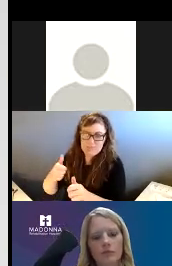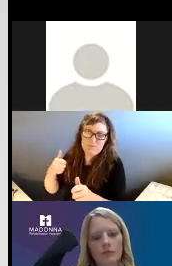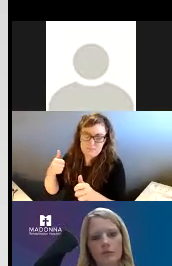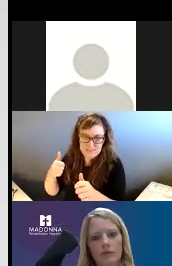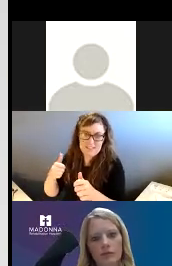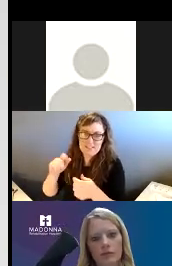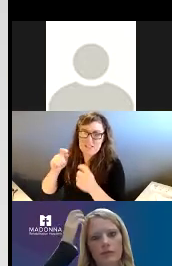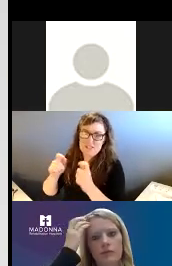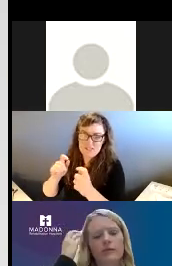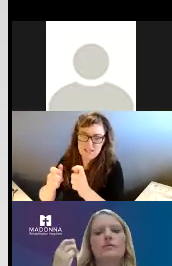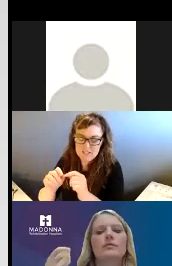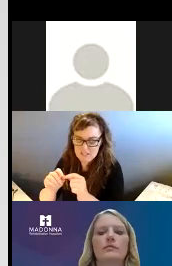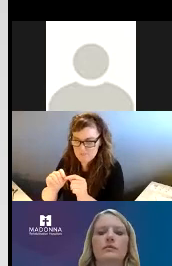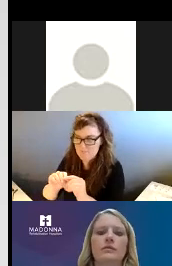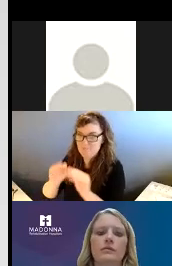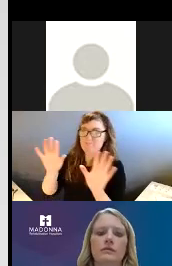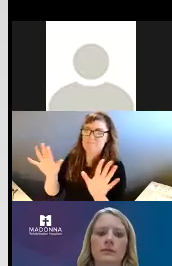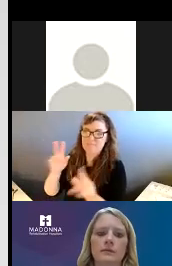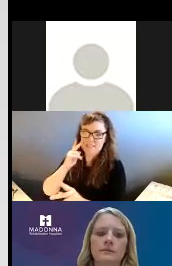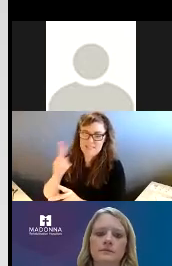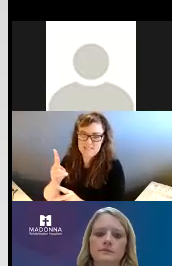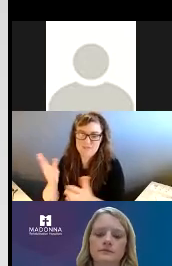USABLE FORM.